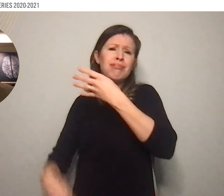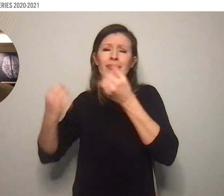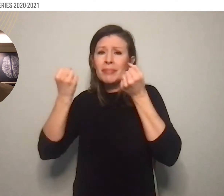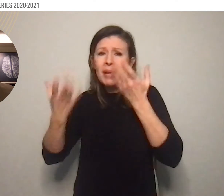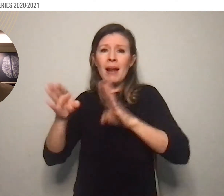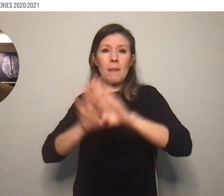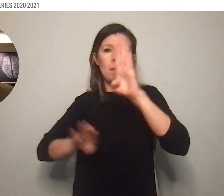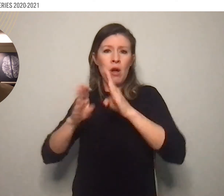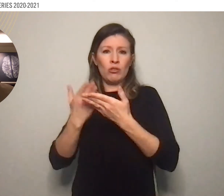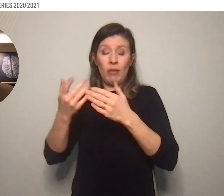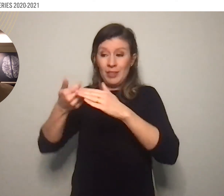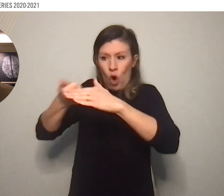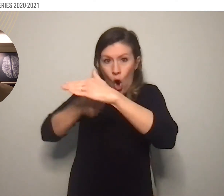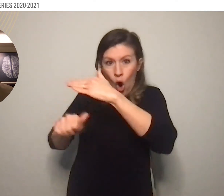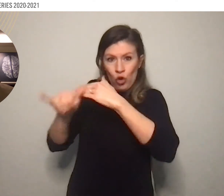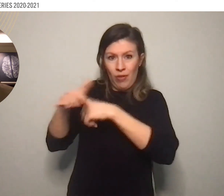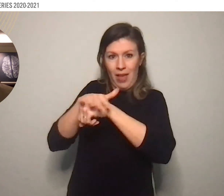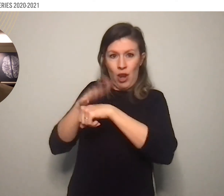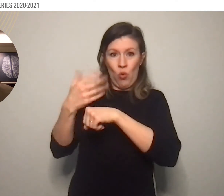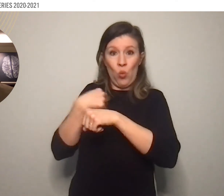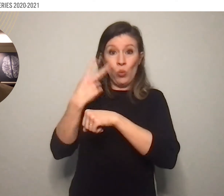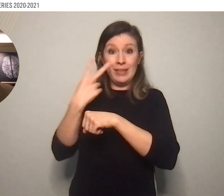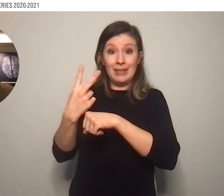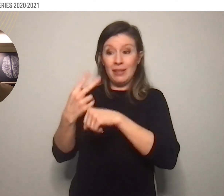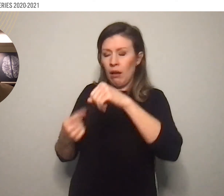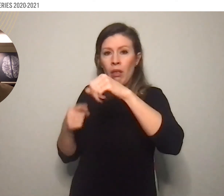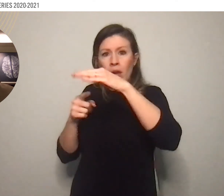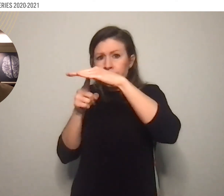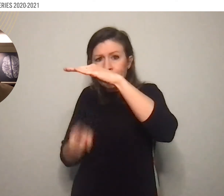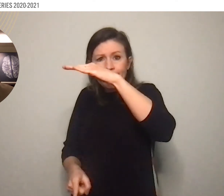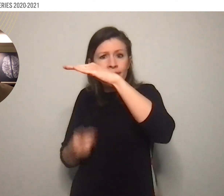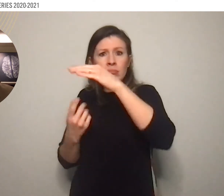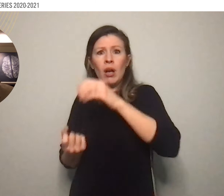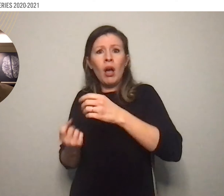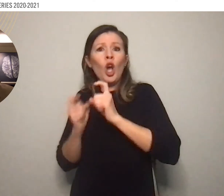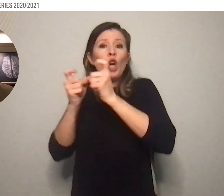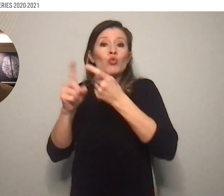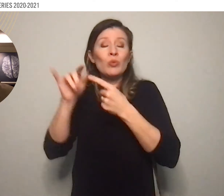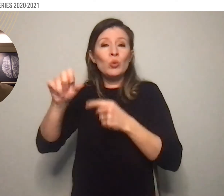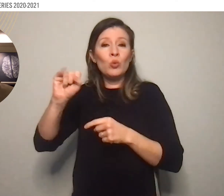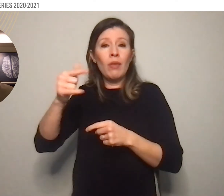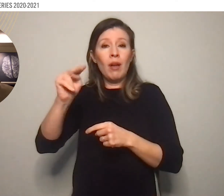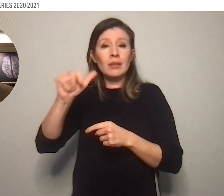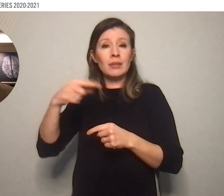underneath it contributing to the signals that we're looking at. In animal models, when we, when